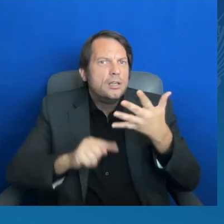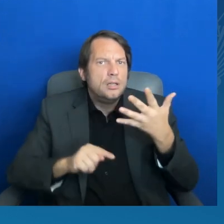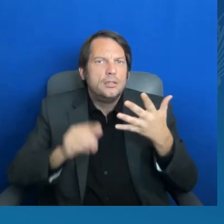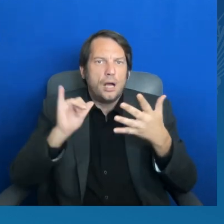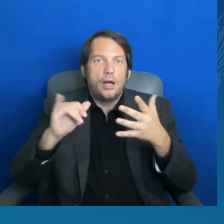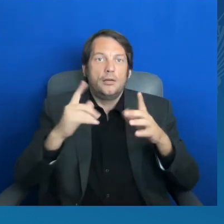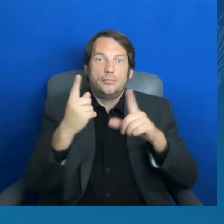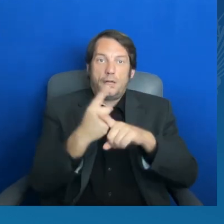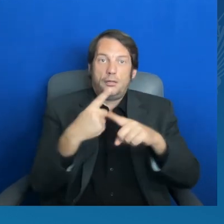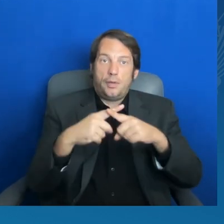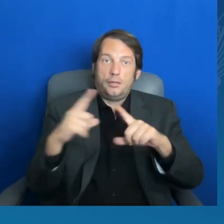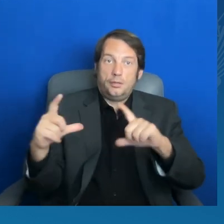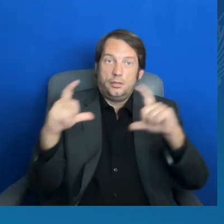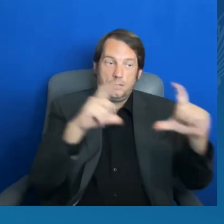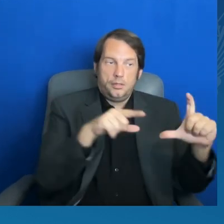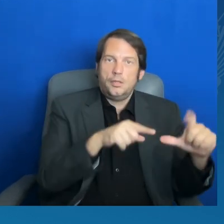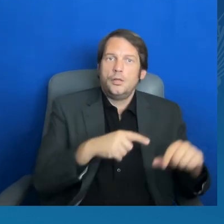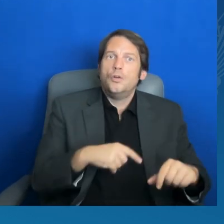And you will see an extraordinary intersection.